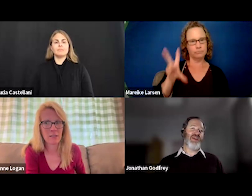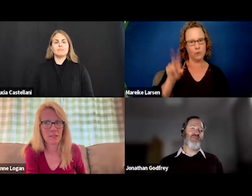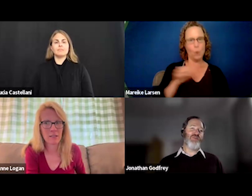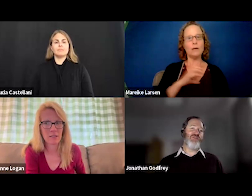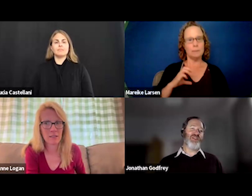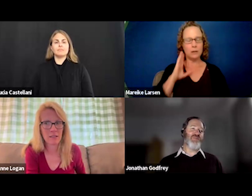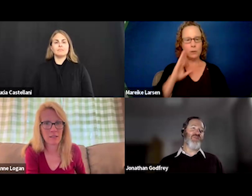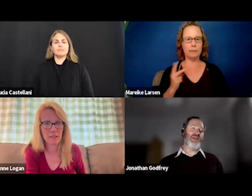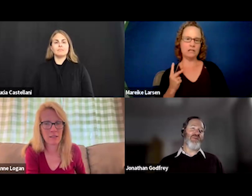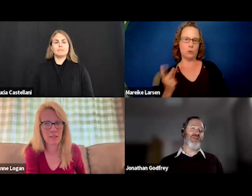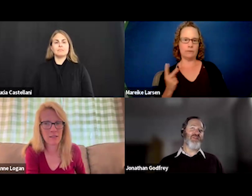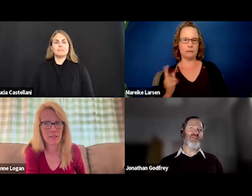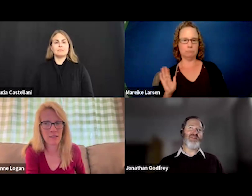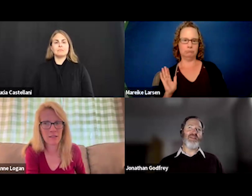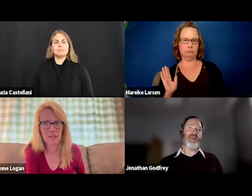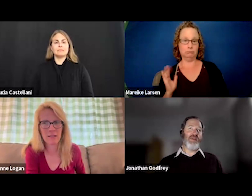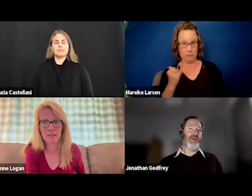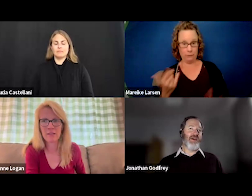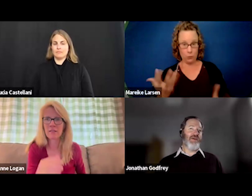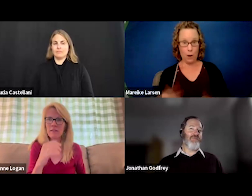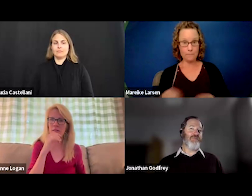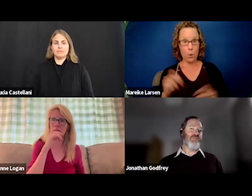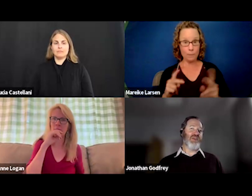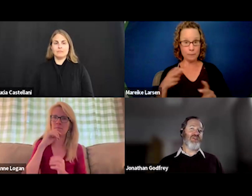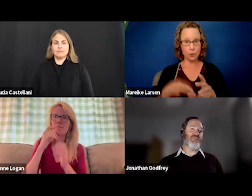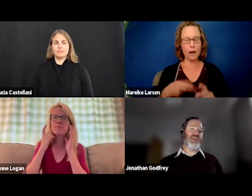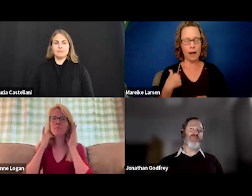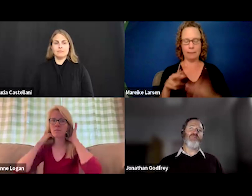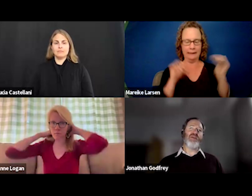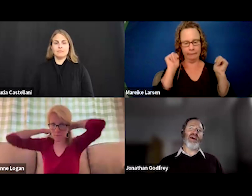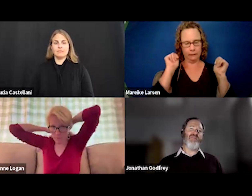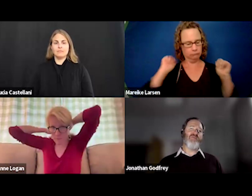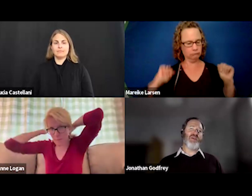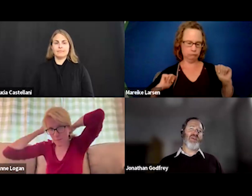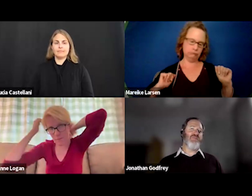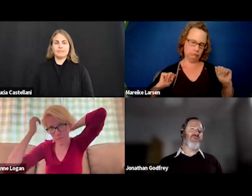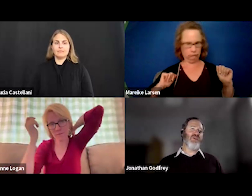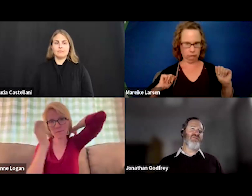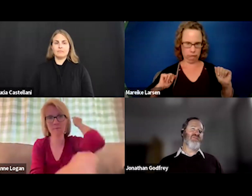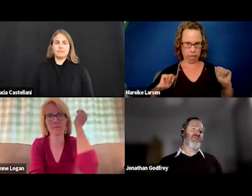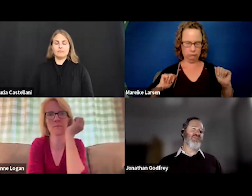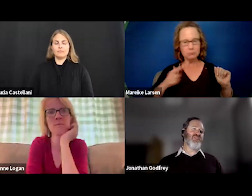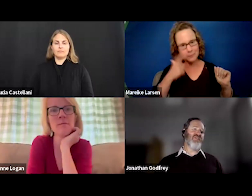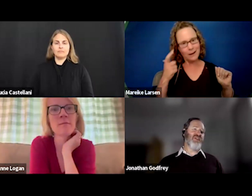And if you want any more people, I'm leaving. Because that gave me more influence over